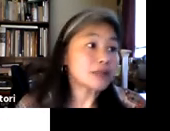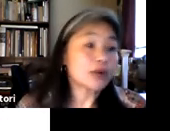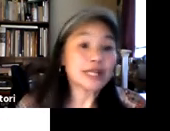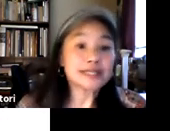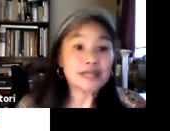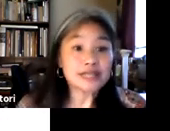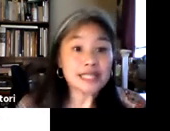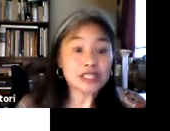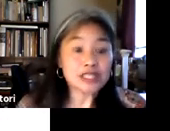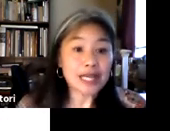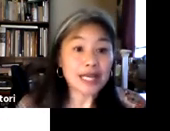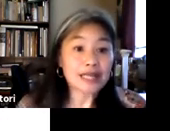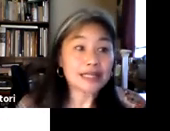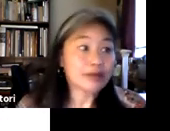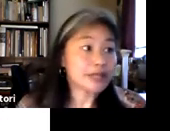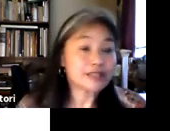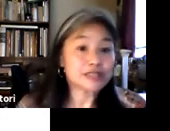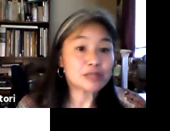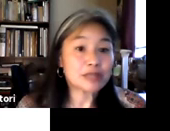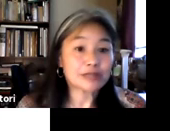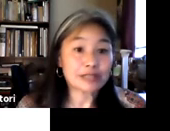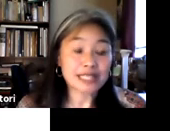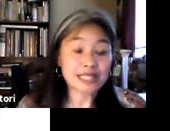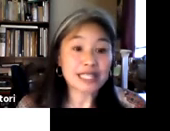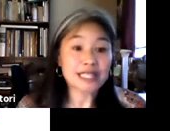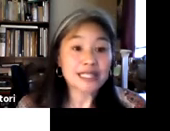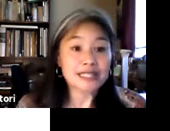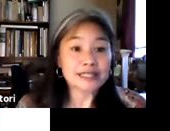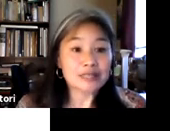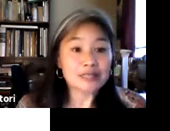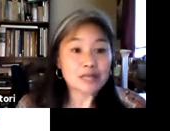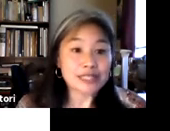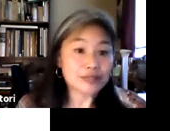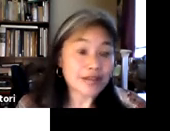and health facilities, and administrators. But it was all